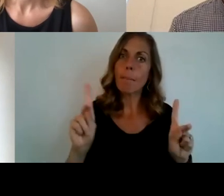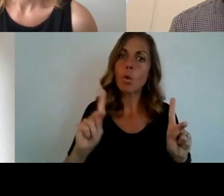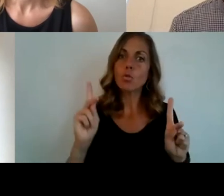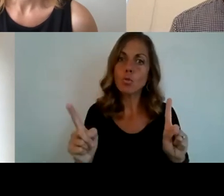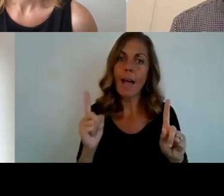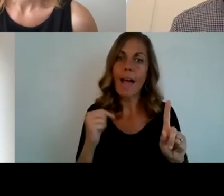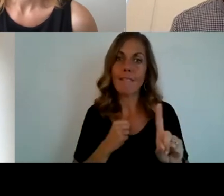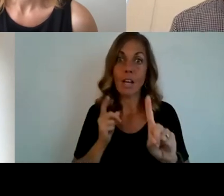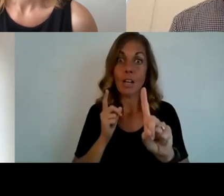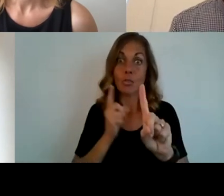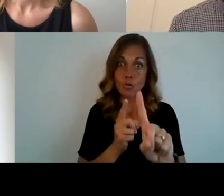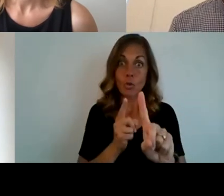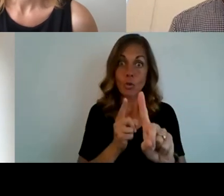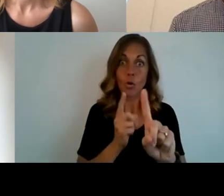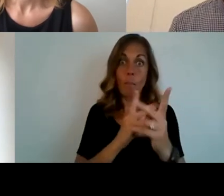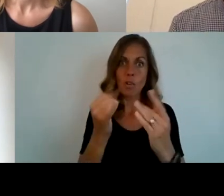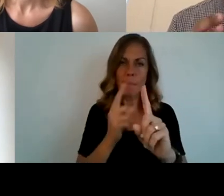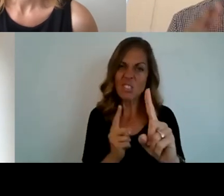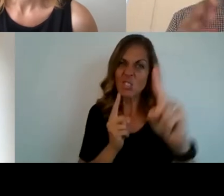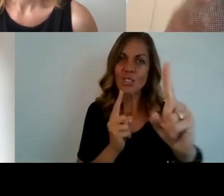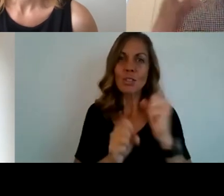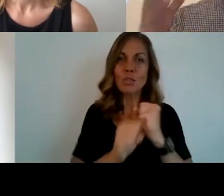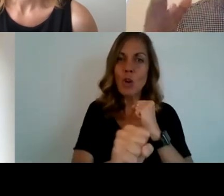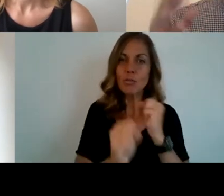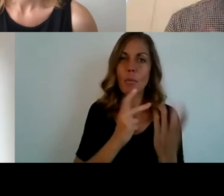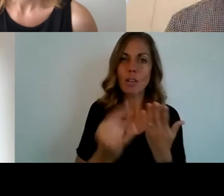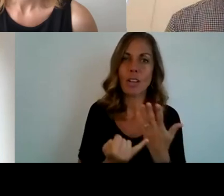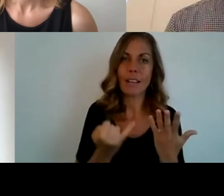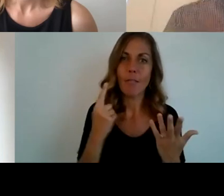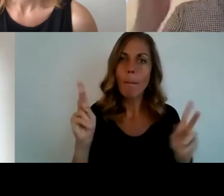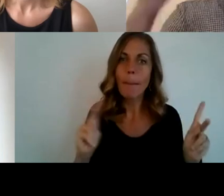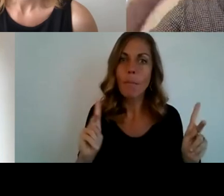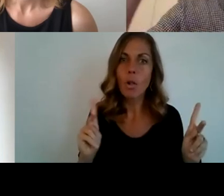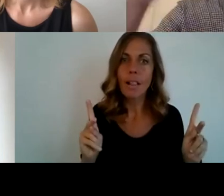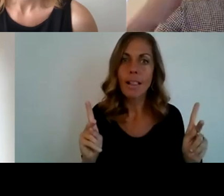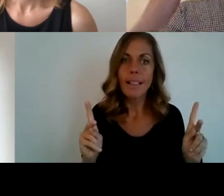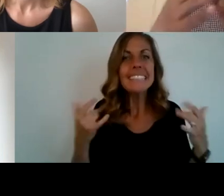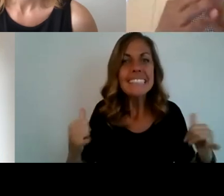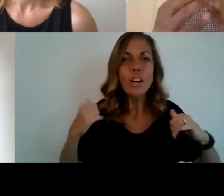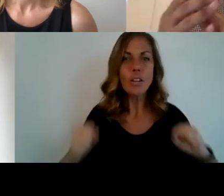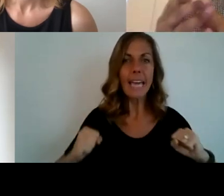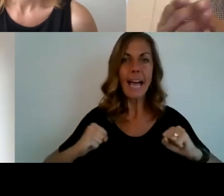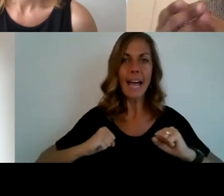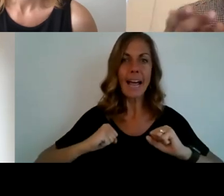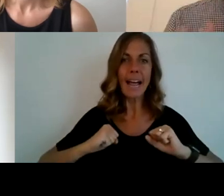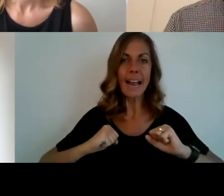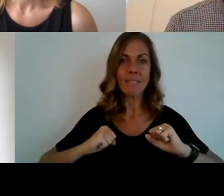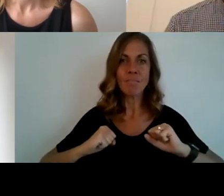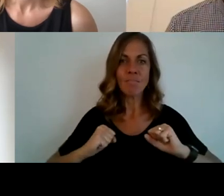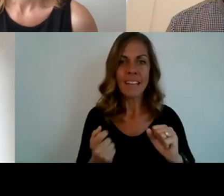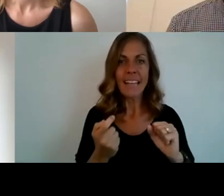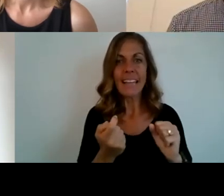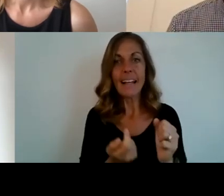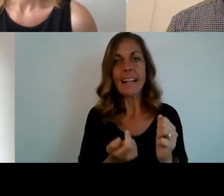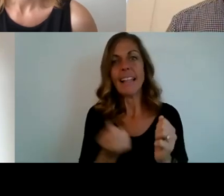to develop themselves over this period so we're able to still start to eliminate some of those gaps that still do exist.